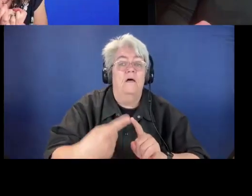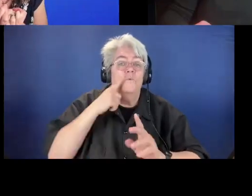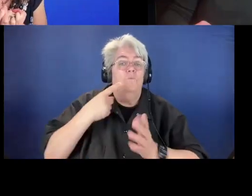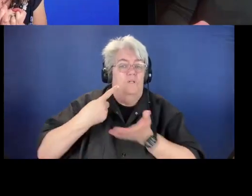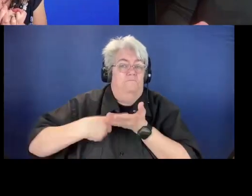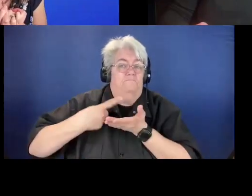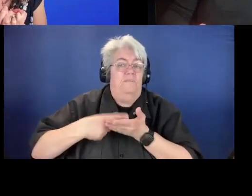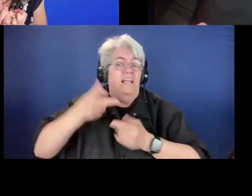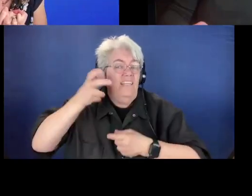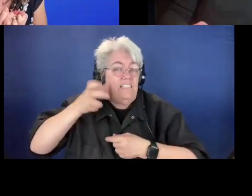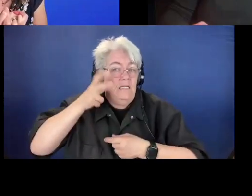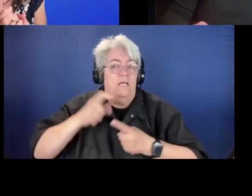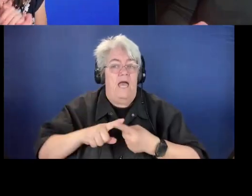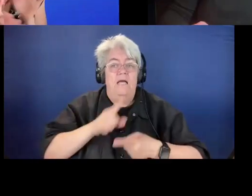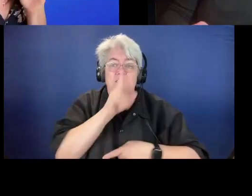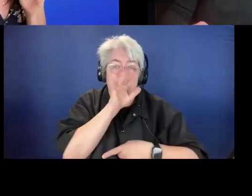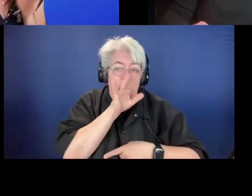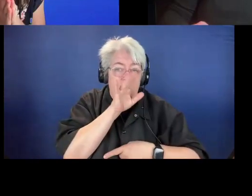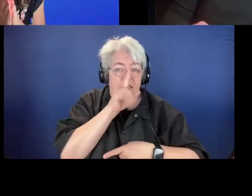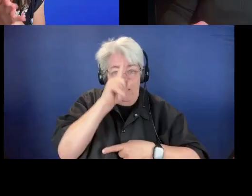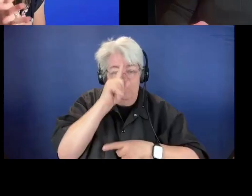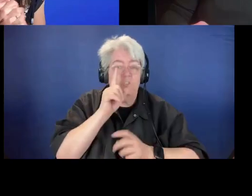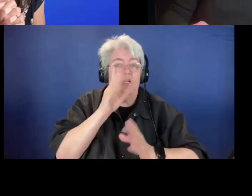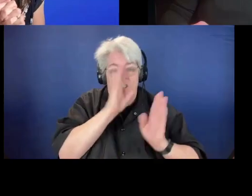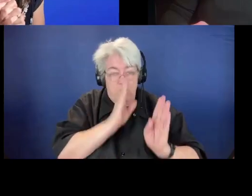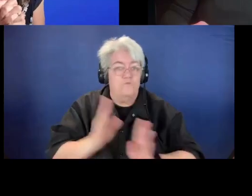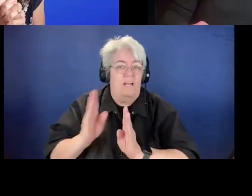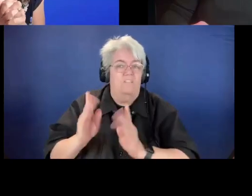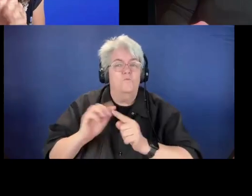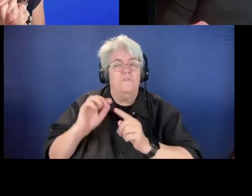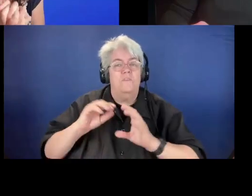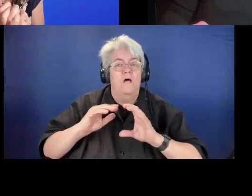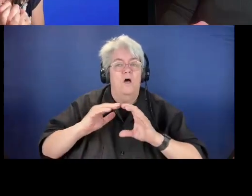and spoken language strategies with the Clarke Schools for